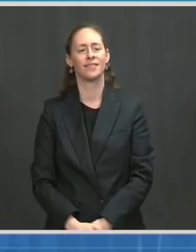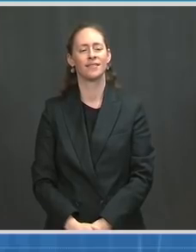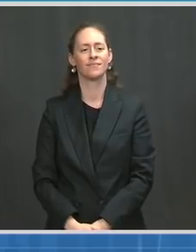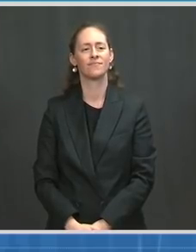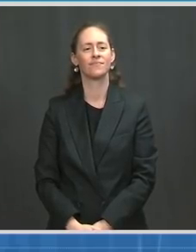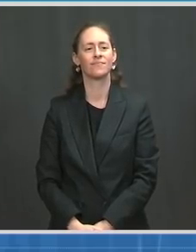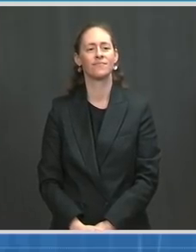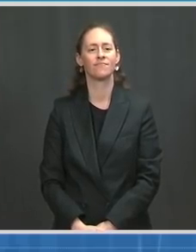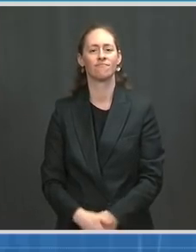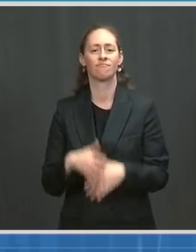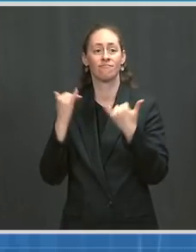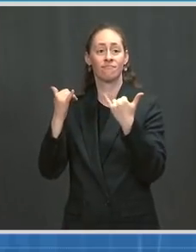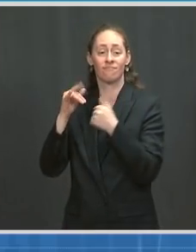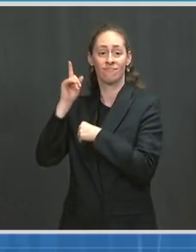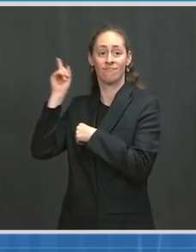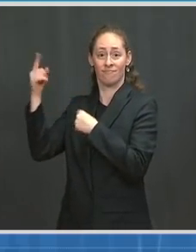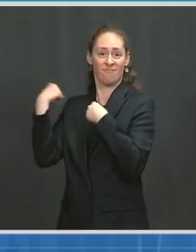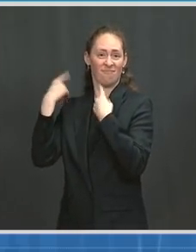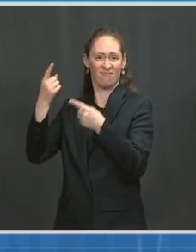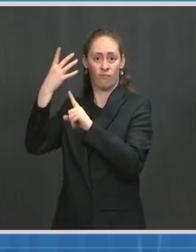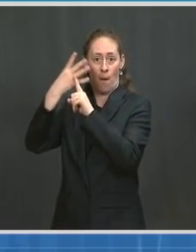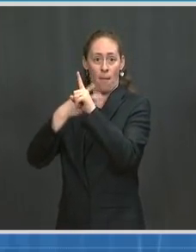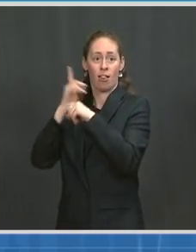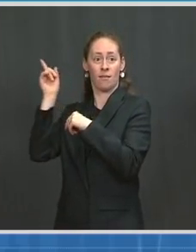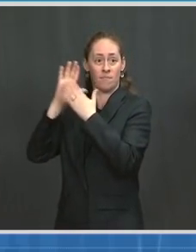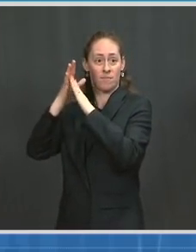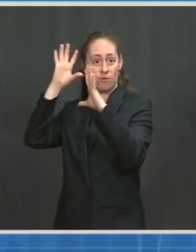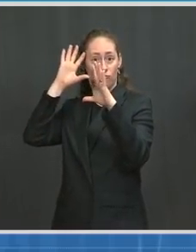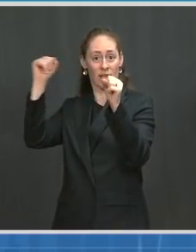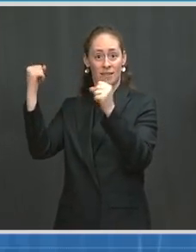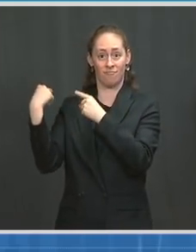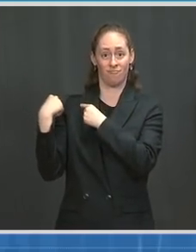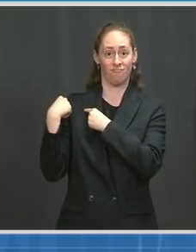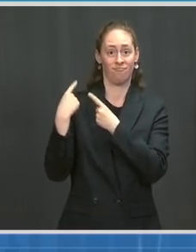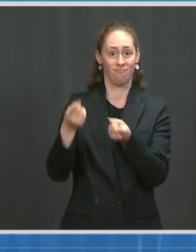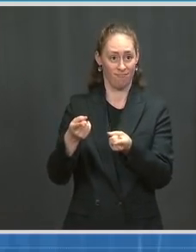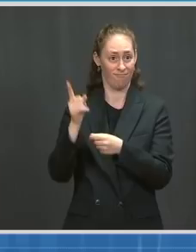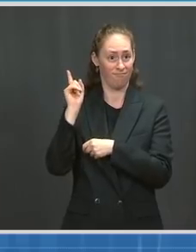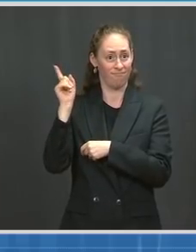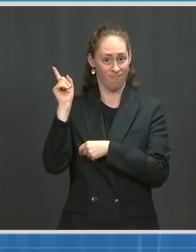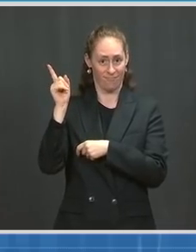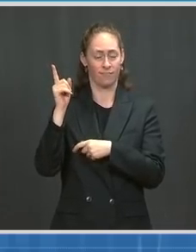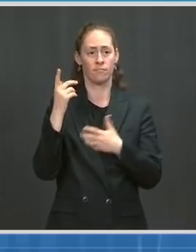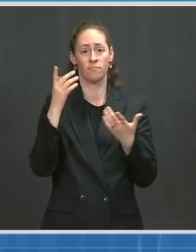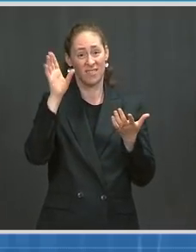when we were losing thousands of Americans each day and people were waiting weeks or more to get vaccinated,